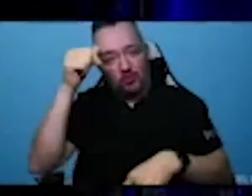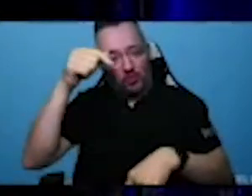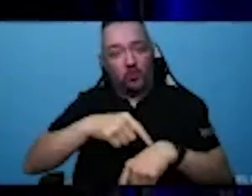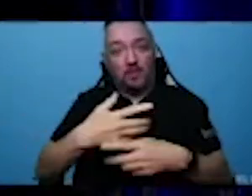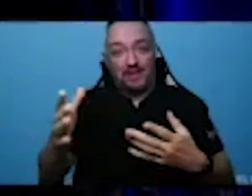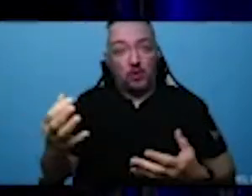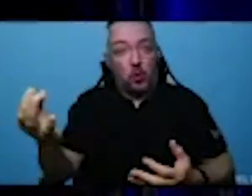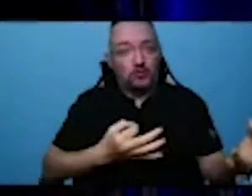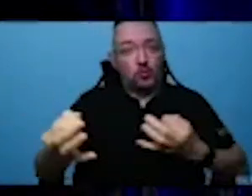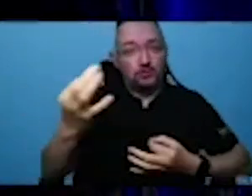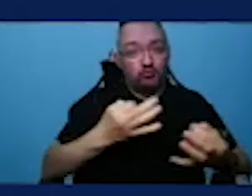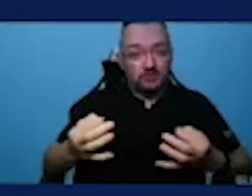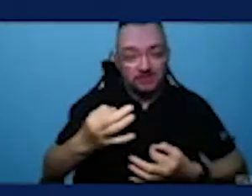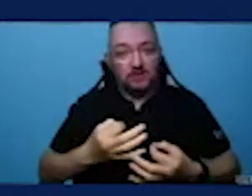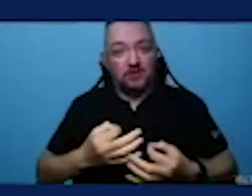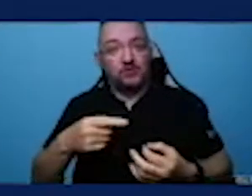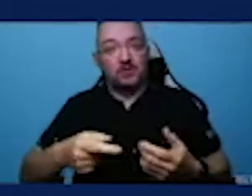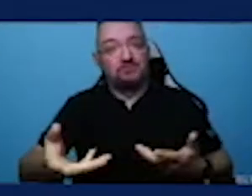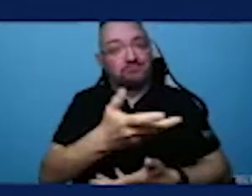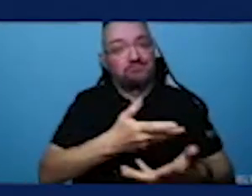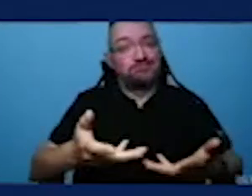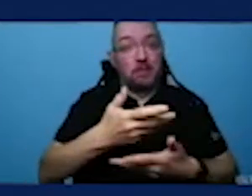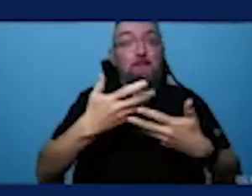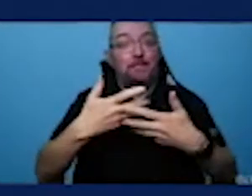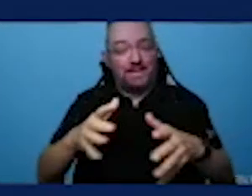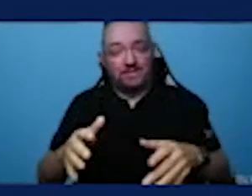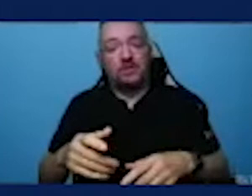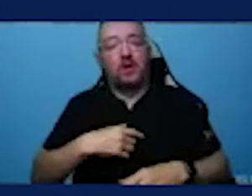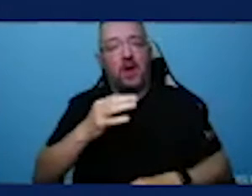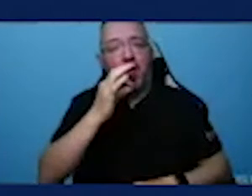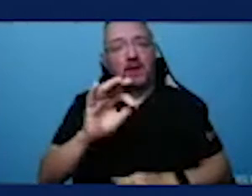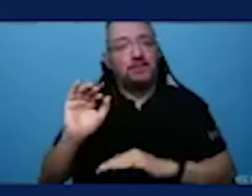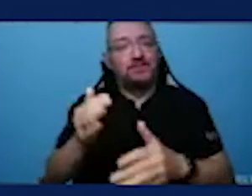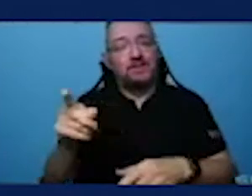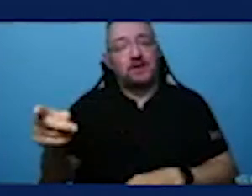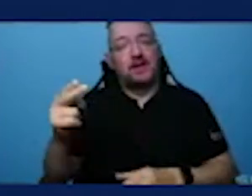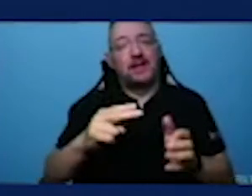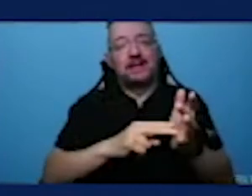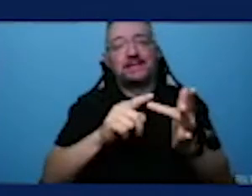the discussion has begun. Let me introduce, first of allProfessor Niamh Nic Daeid, who's the Commissioner and Chair for the Data, Evidence and